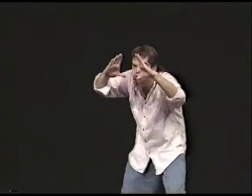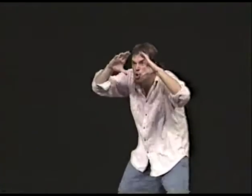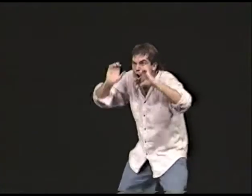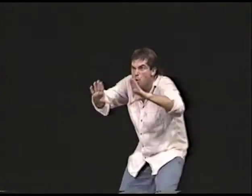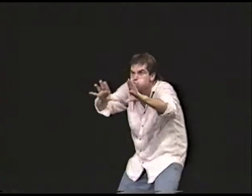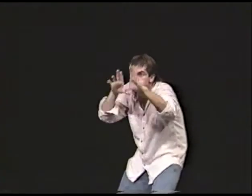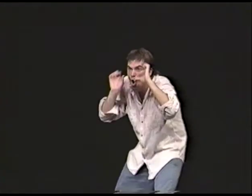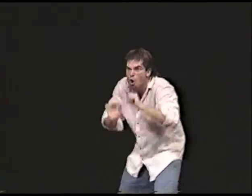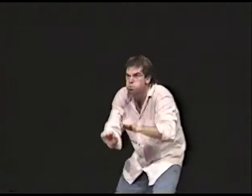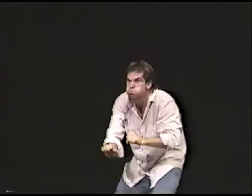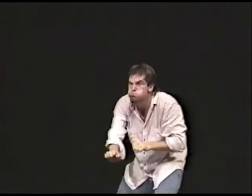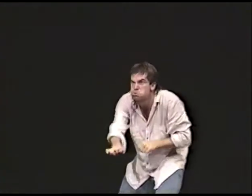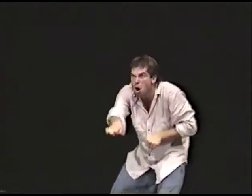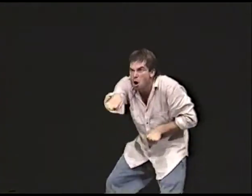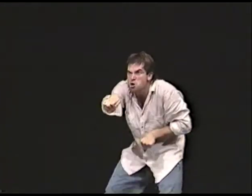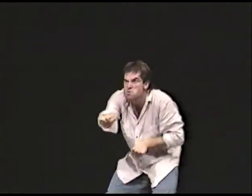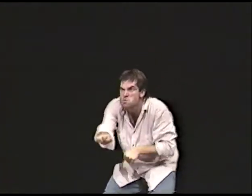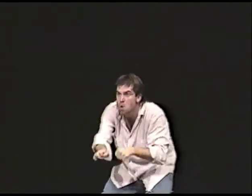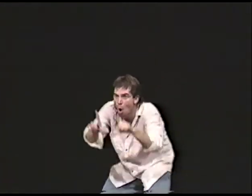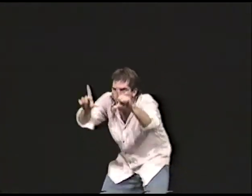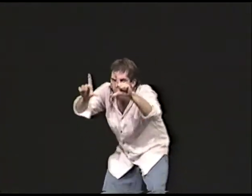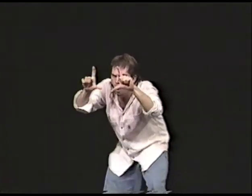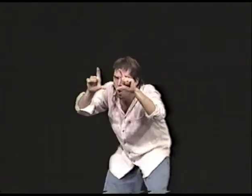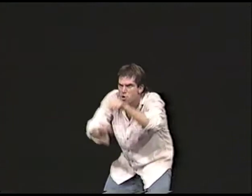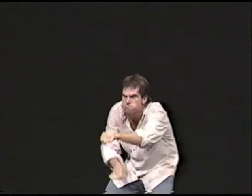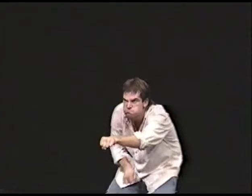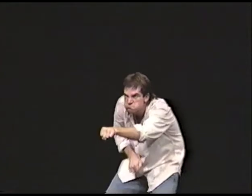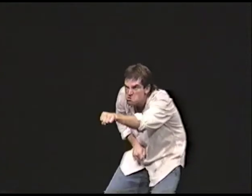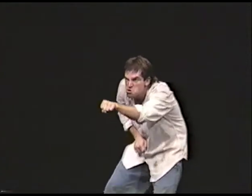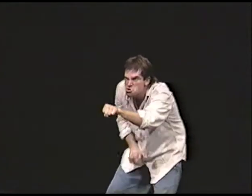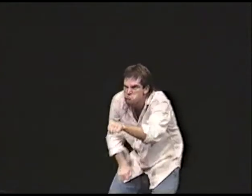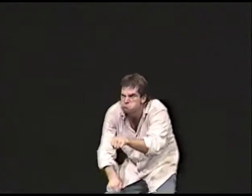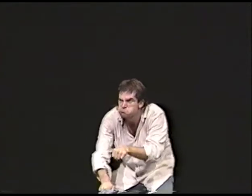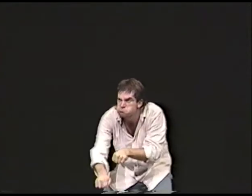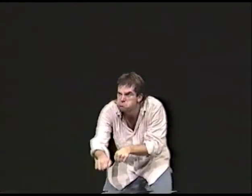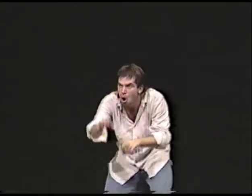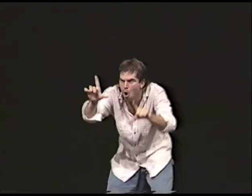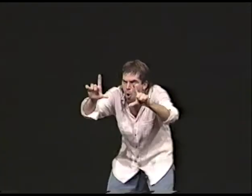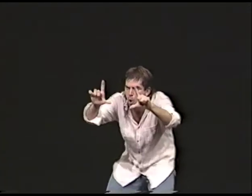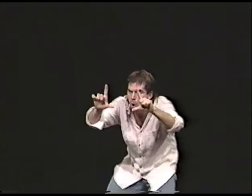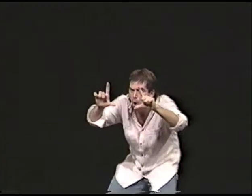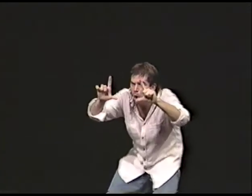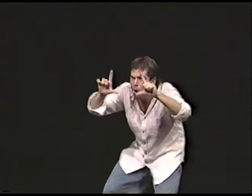Nearing the light at the end of the tunnel.